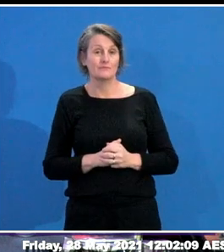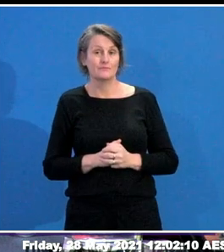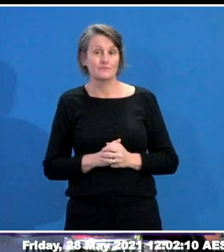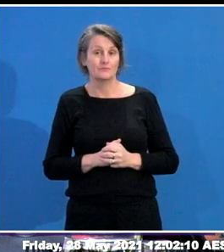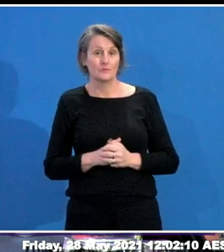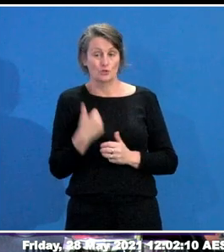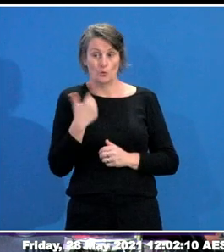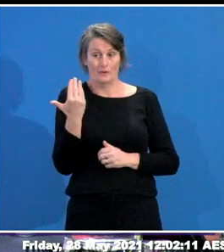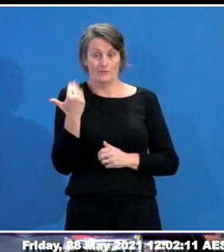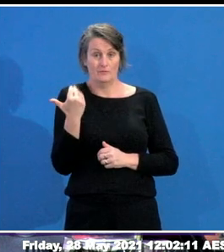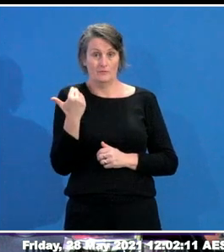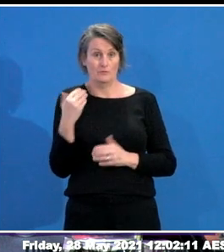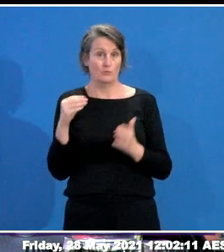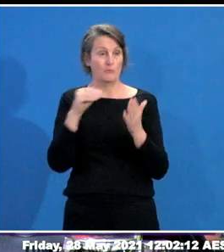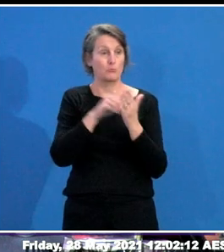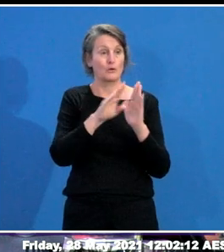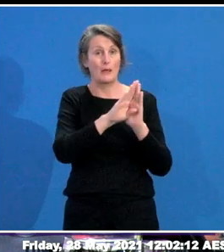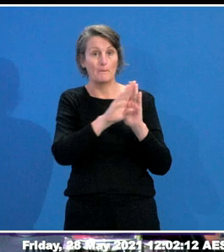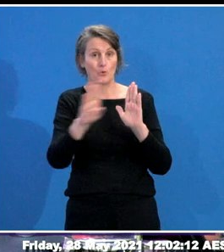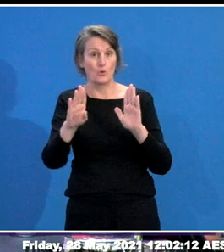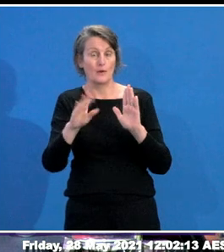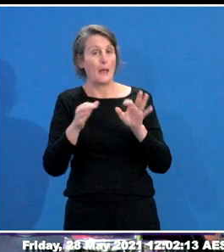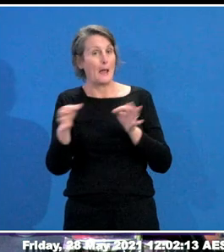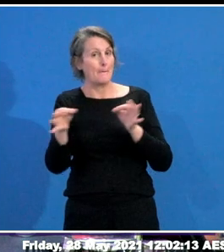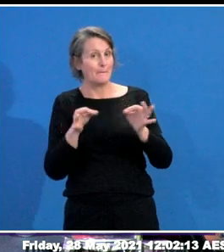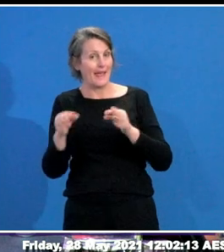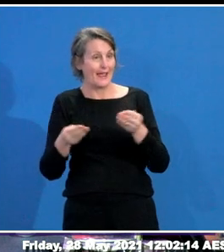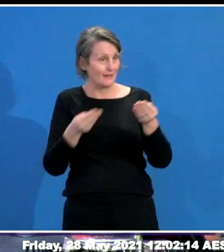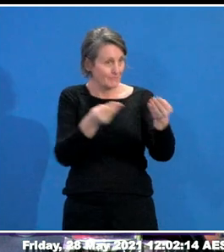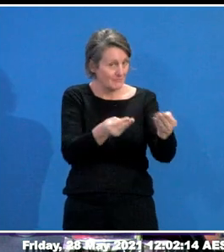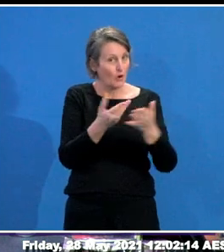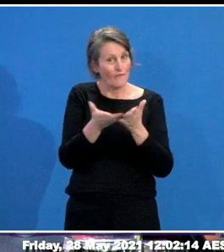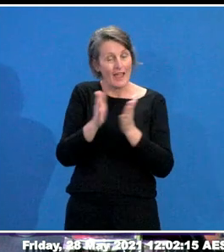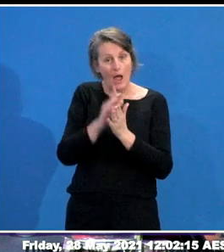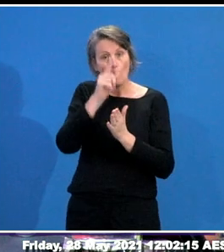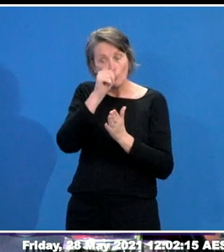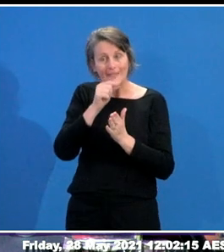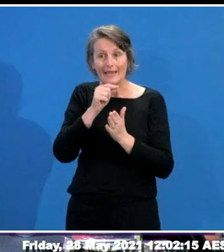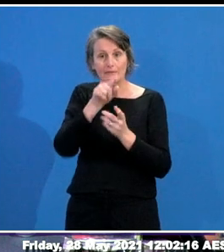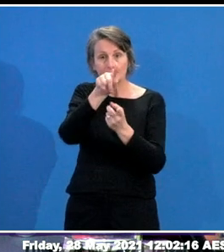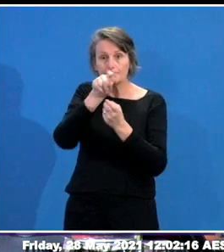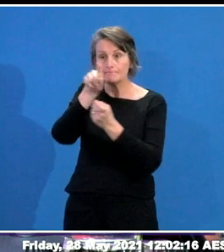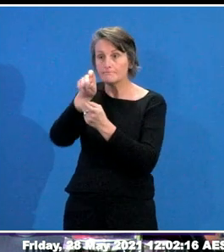put into our board a whole strategy on how we can work to increase training,